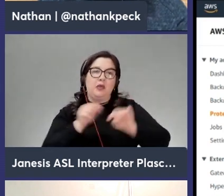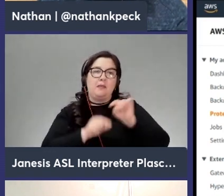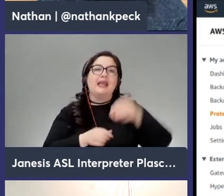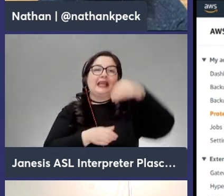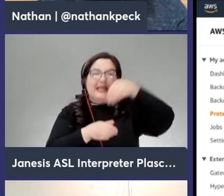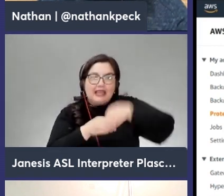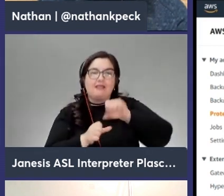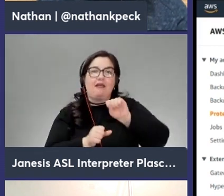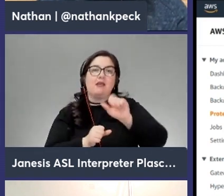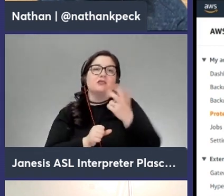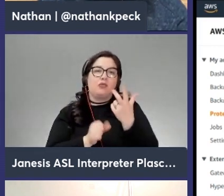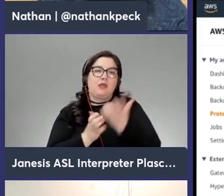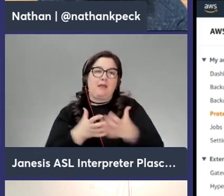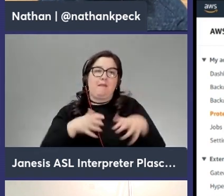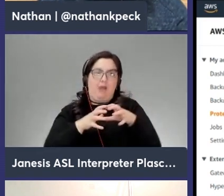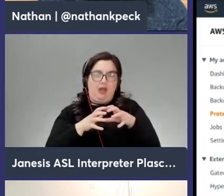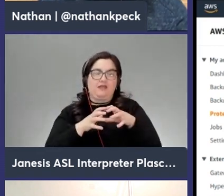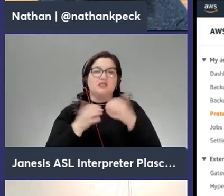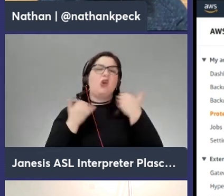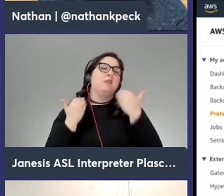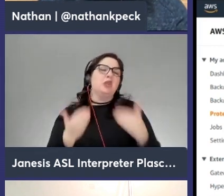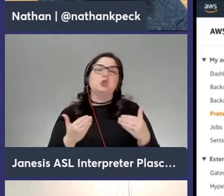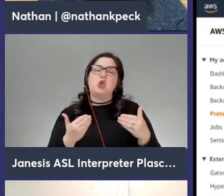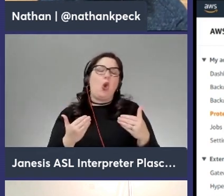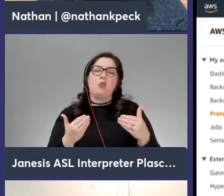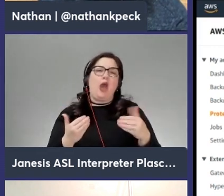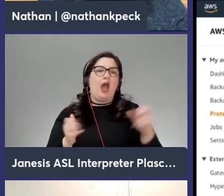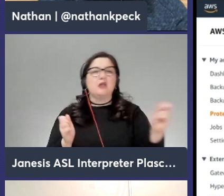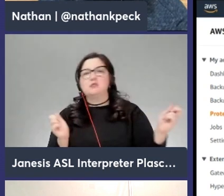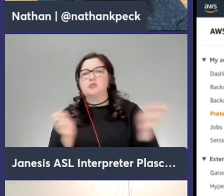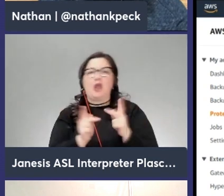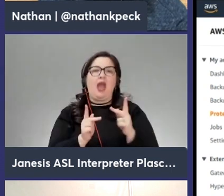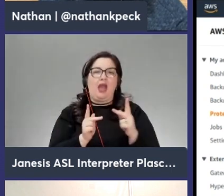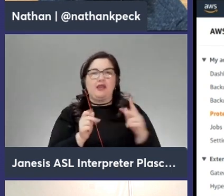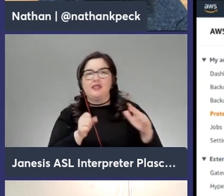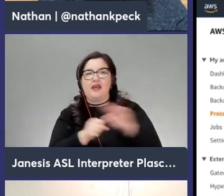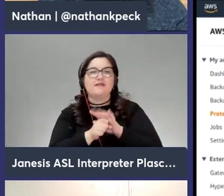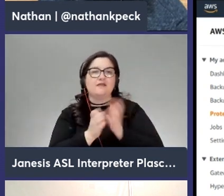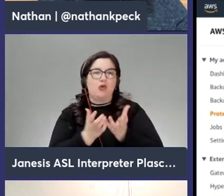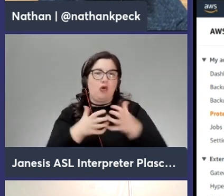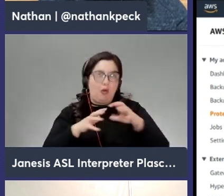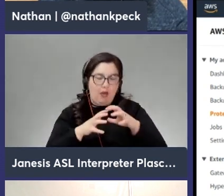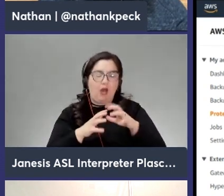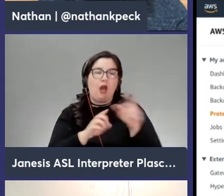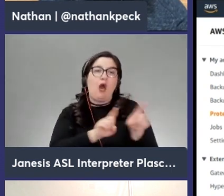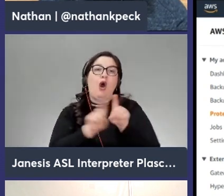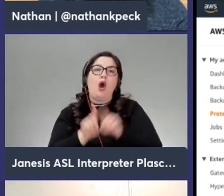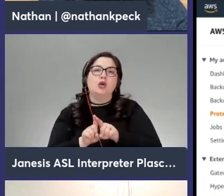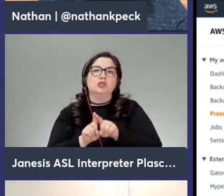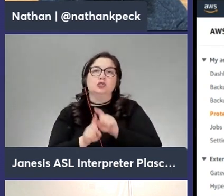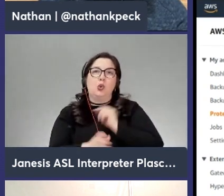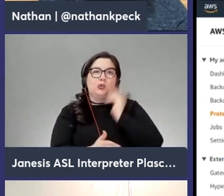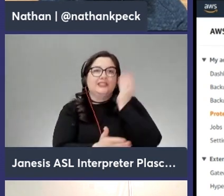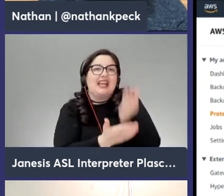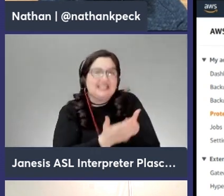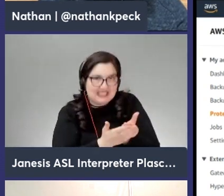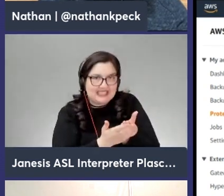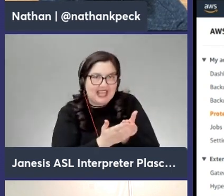So here, let me restore the entire bucket. It'll also ask me for the restore destination, like do I want to restore it to the source bucket